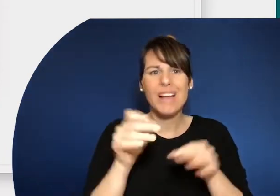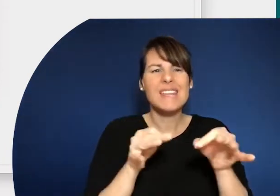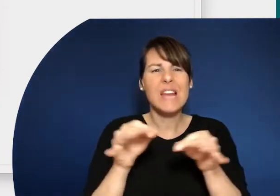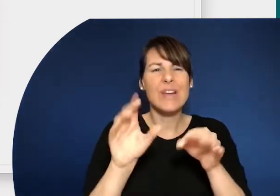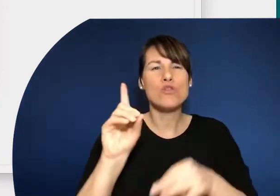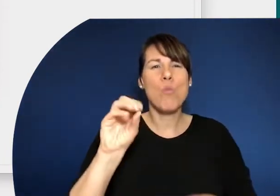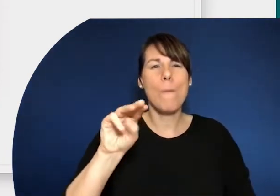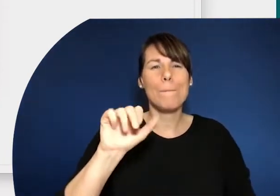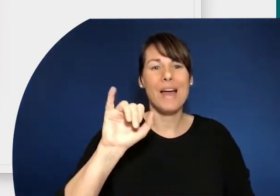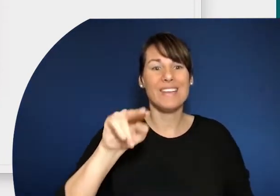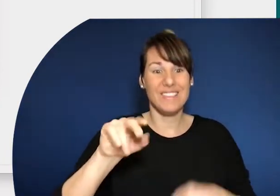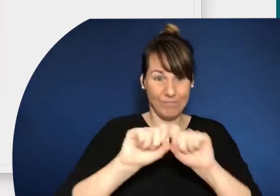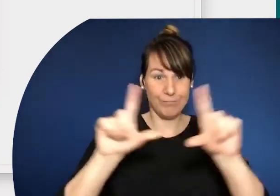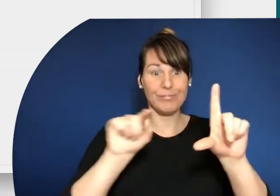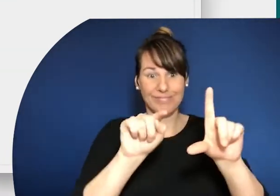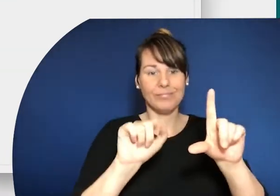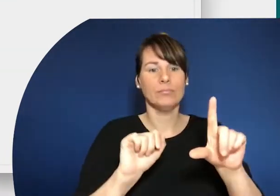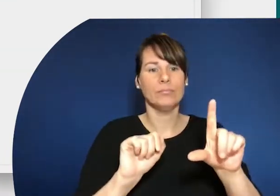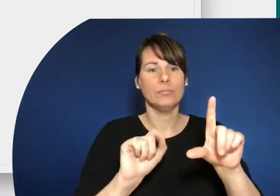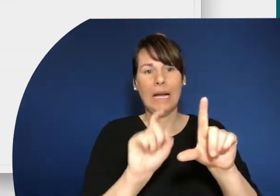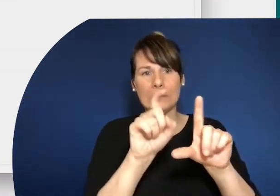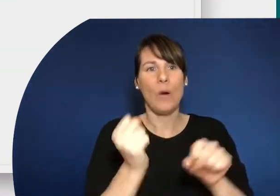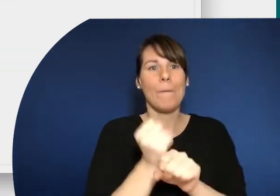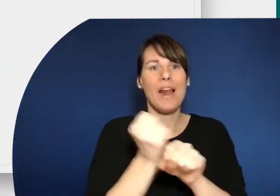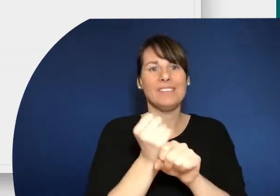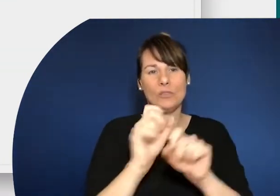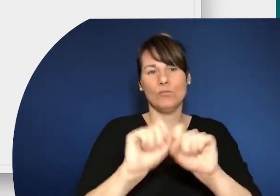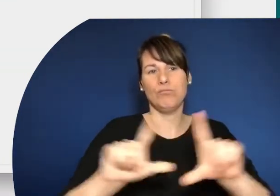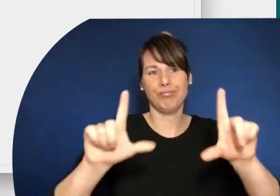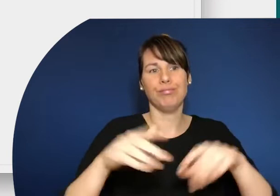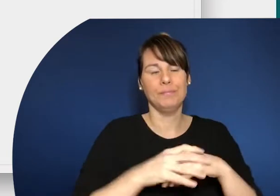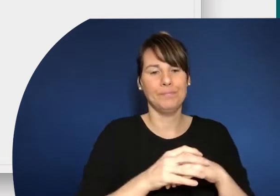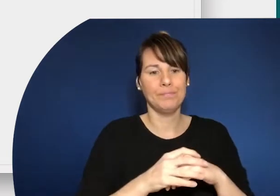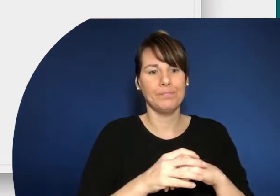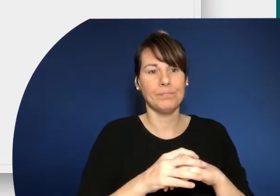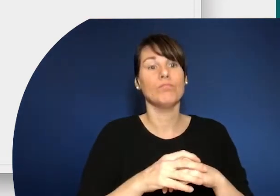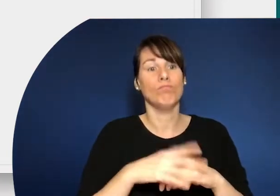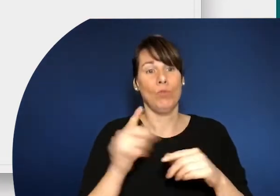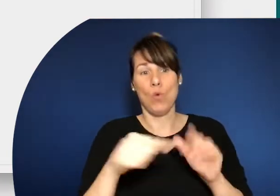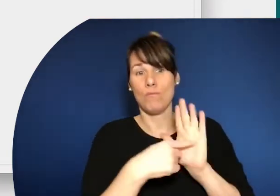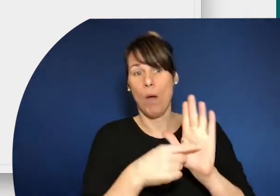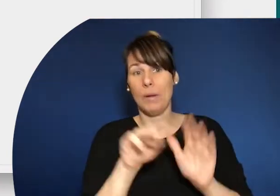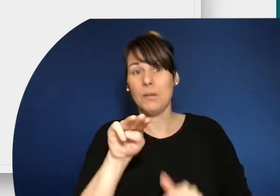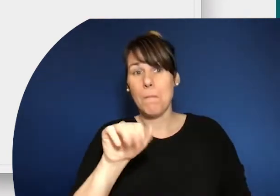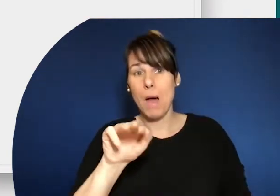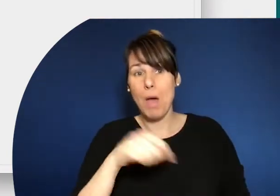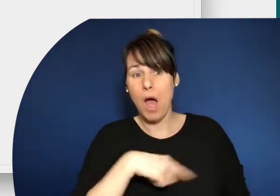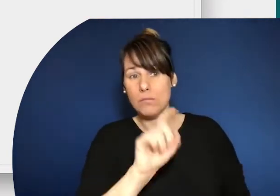OK, practice and load. And for example, then I write Mama